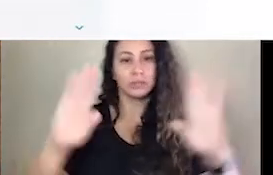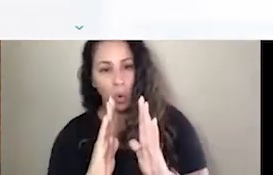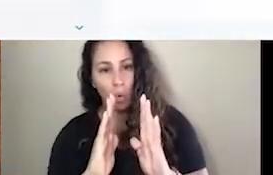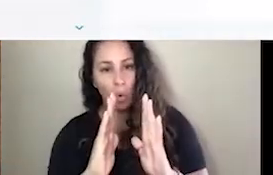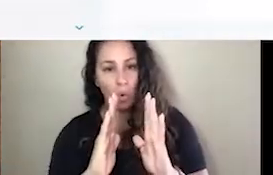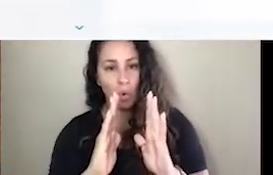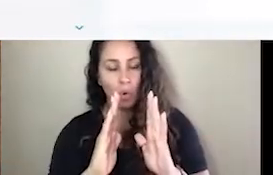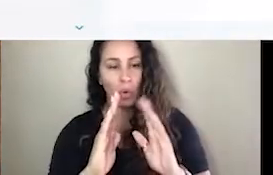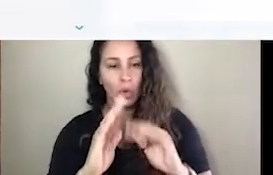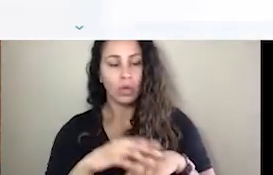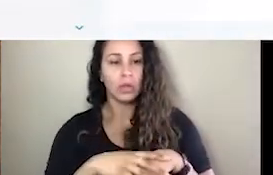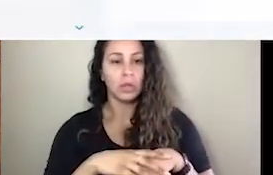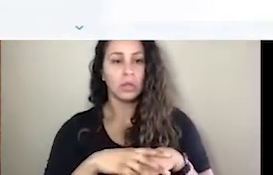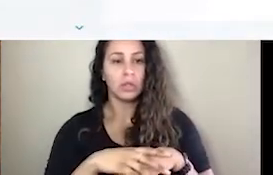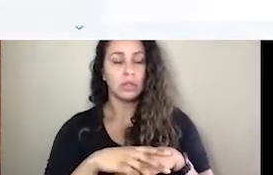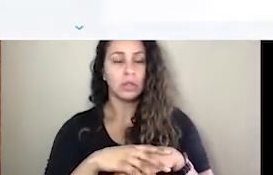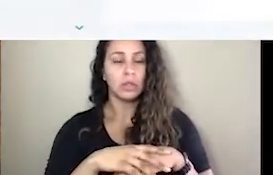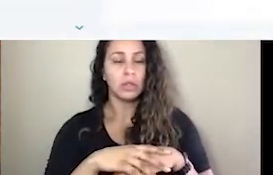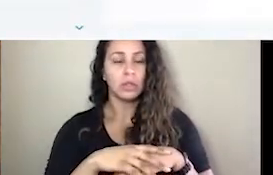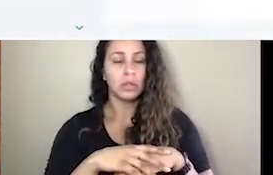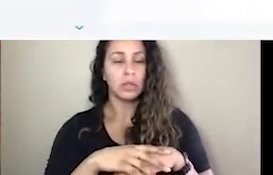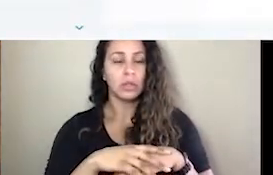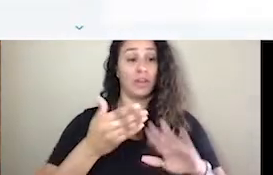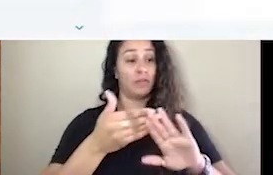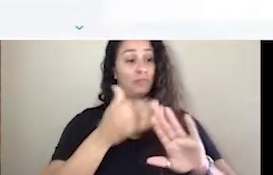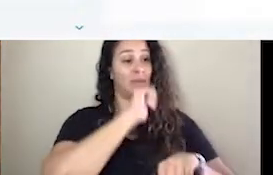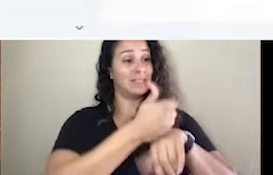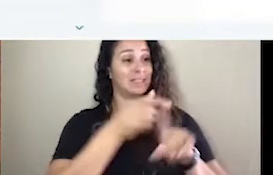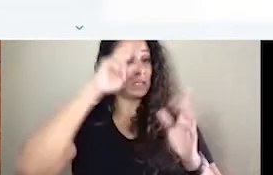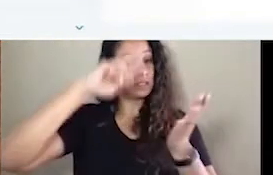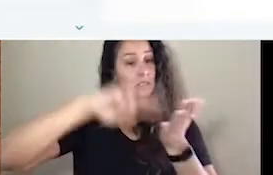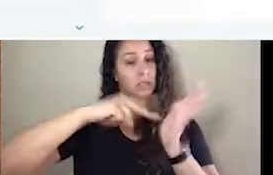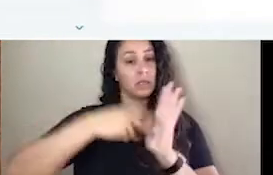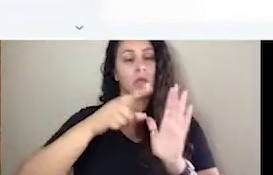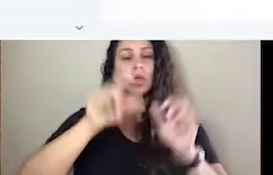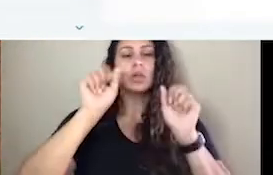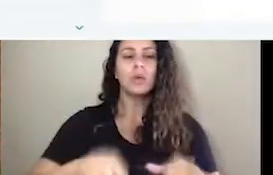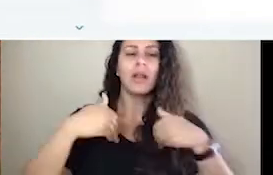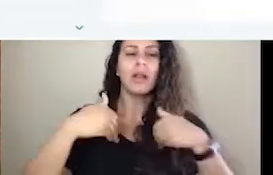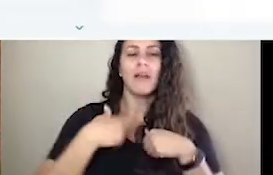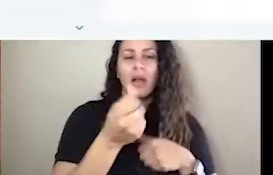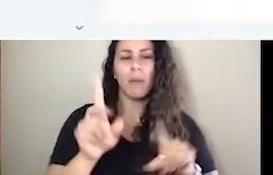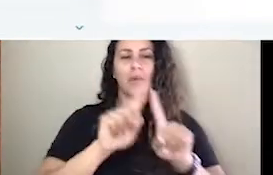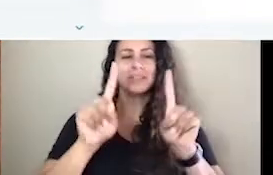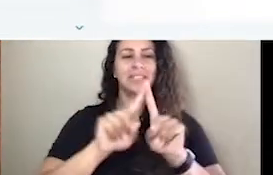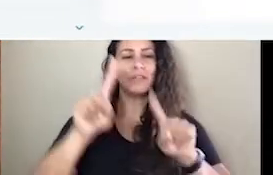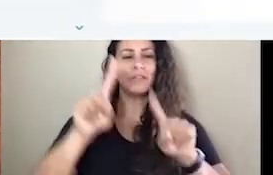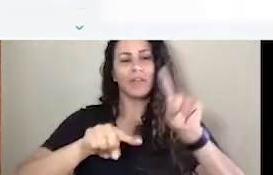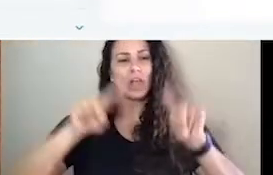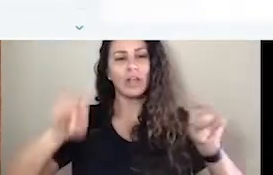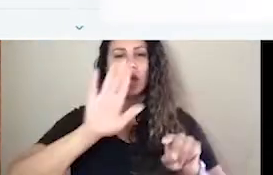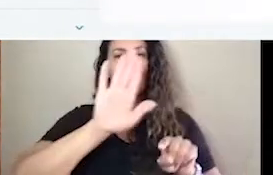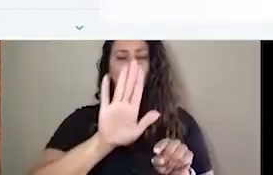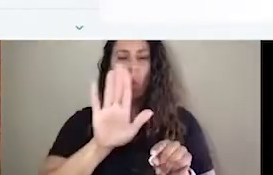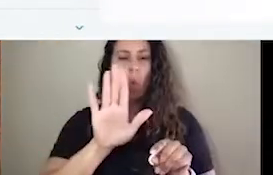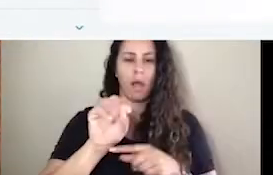HAVE A COUPLE OF DIFFERENT VARIATIONS OF SOME MODULES THAT ARE TIED TO ONE SPOT IN THEME SETTINGS.